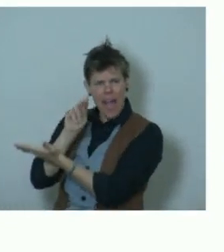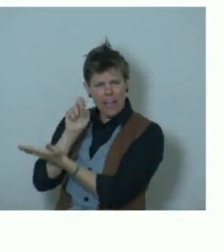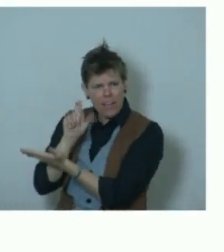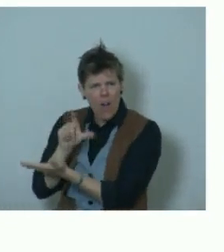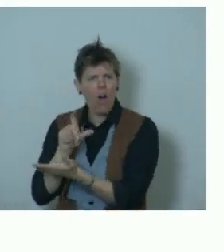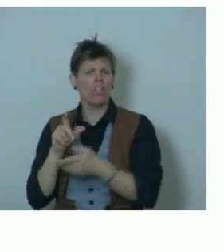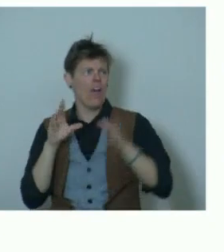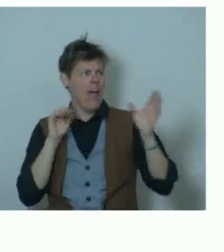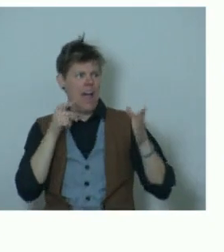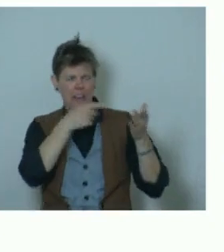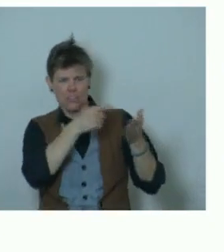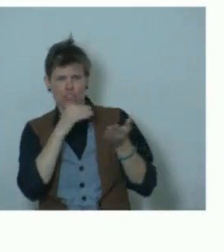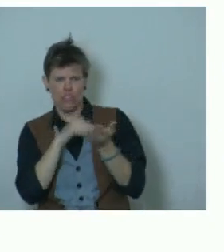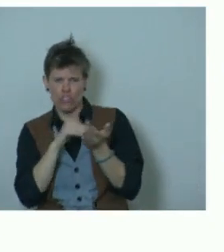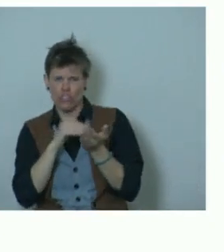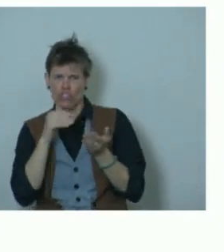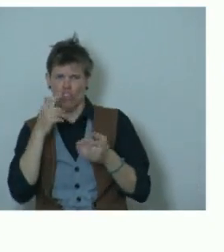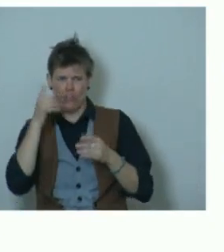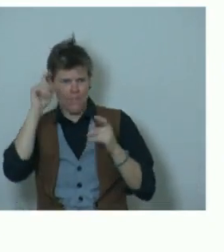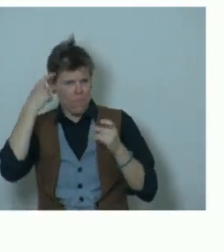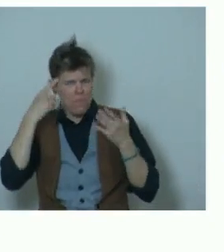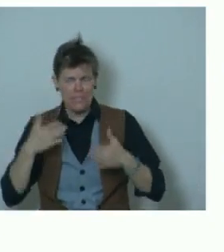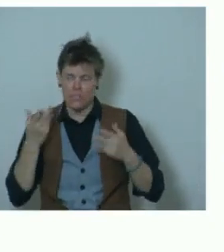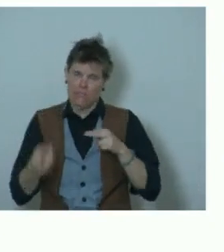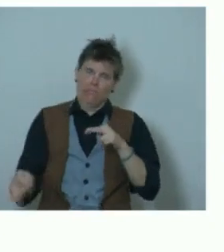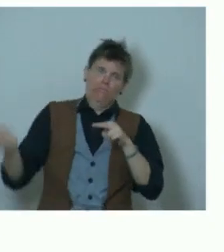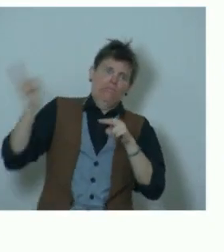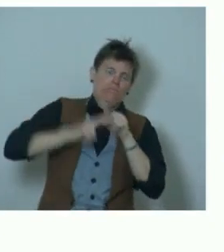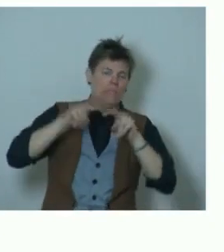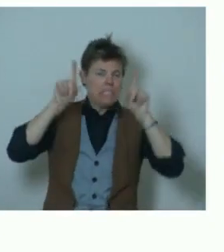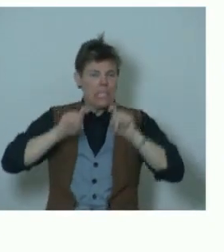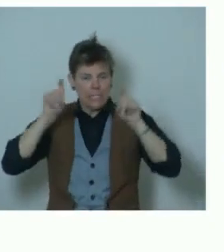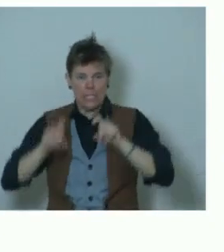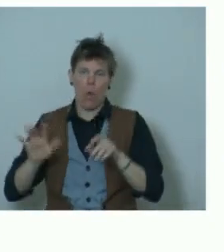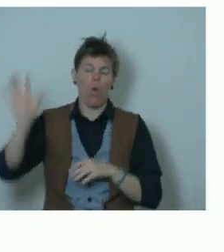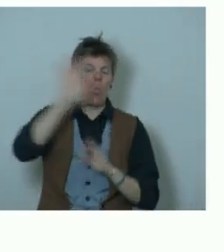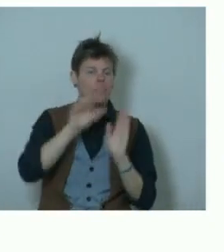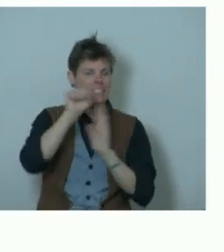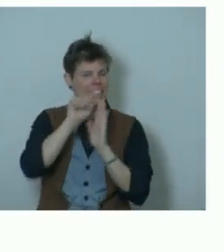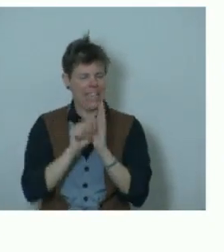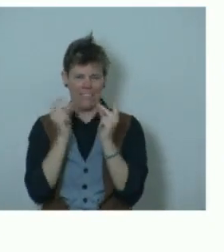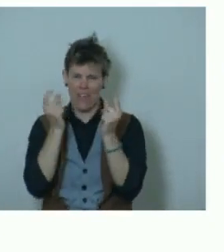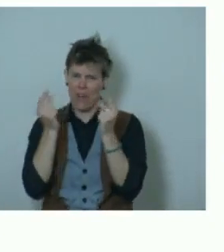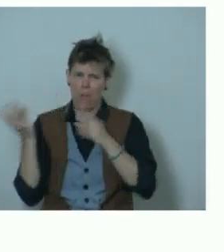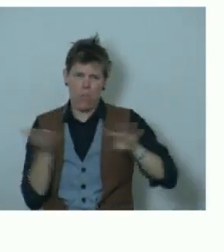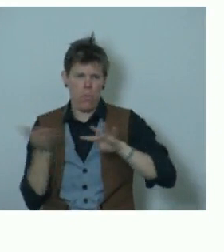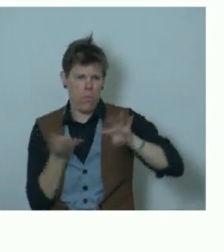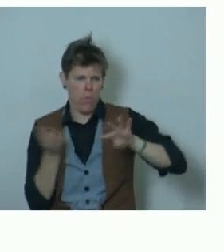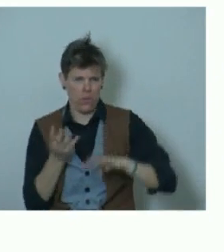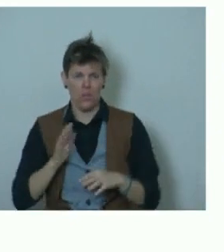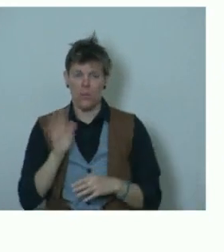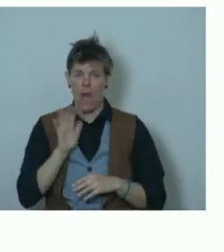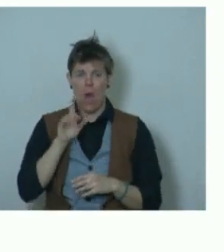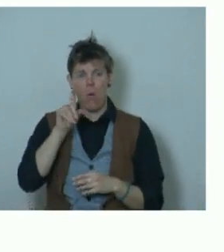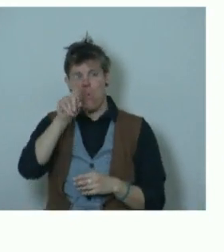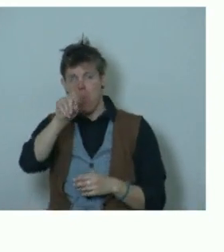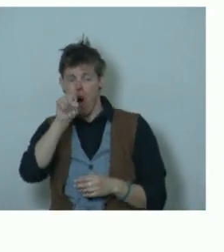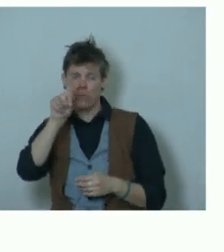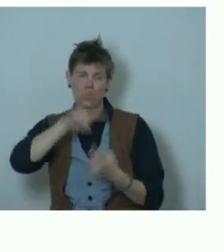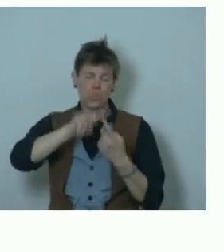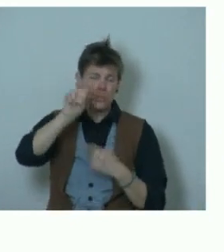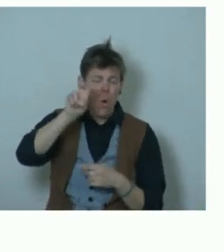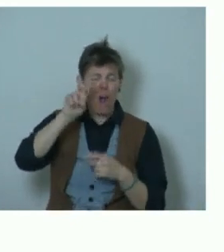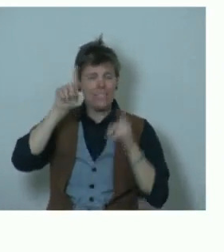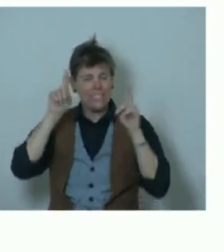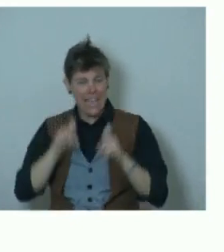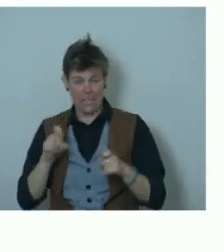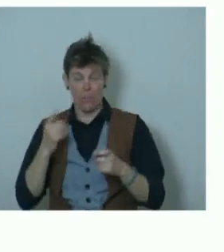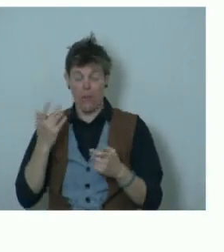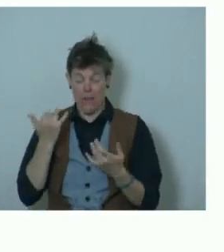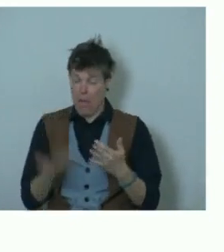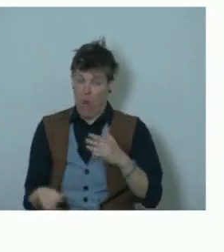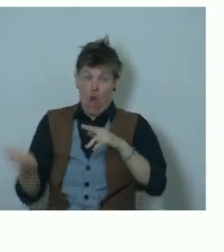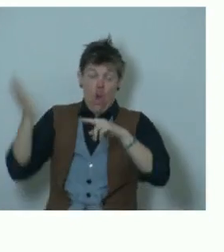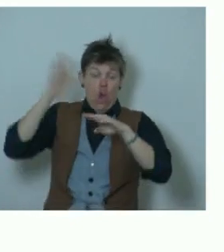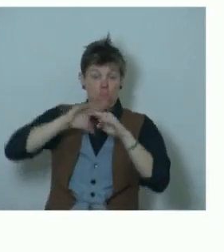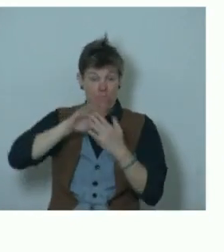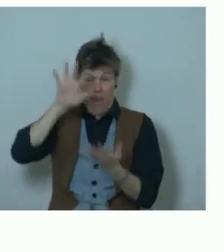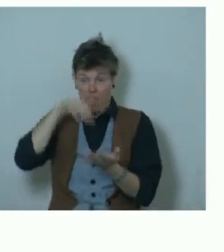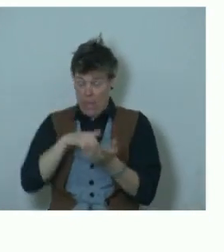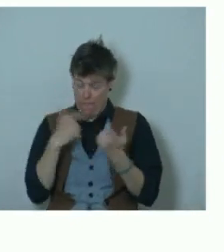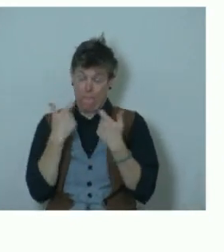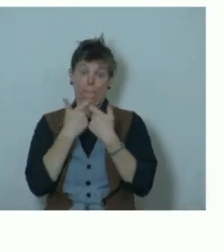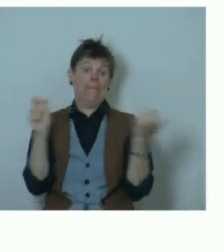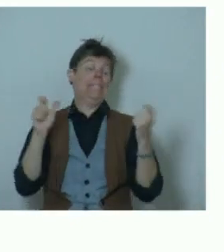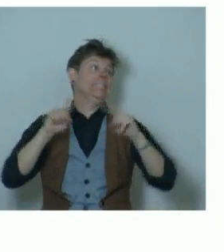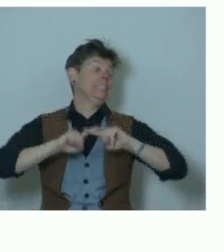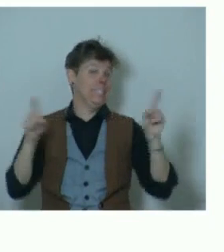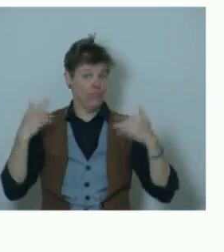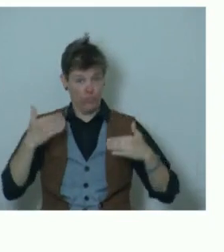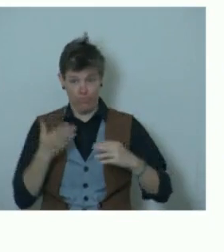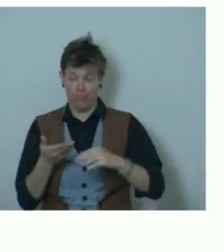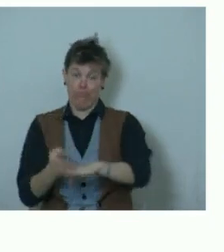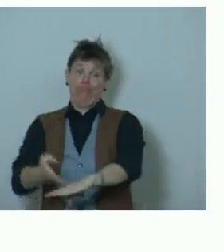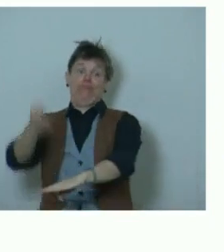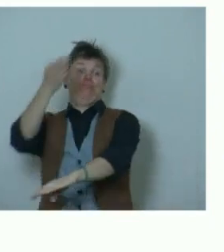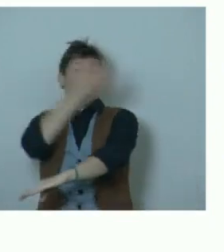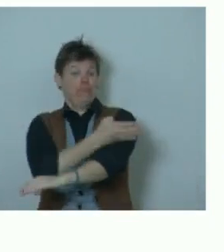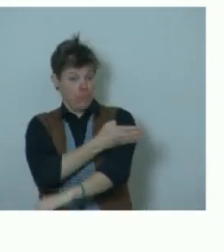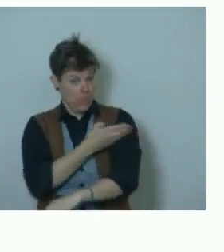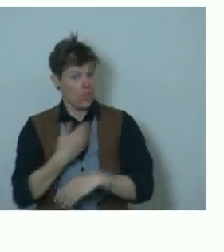THE FIRST IS THE GOVERNOR AND SECRETARY KUNKEL WHO HAVE DONE AN AMAZING JOB EXPANDING TESTING IN OUR STATE TO GET US FROM ONLY DOING A COUPLE OF HUNDRED AND 85,000 TODAY.